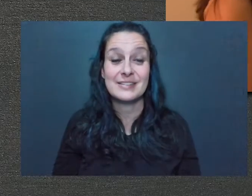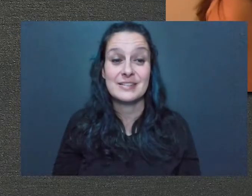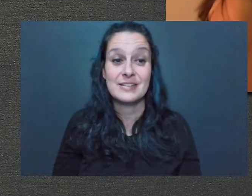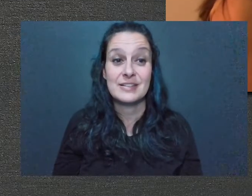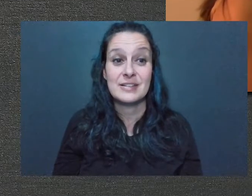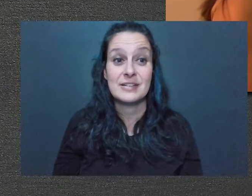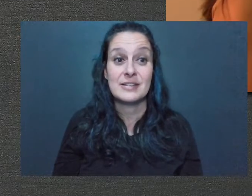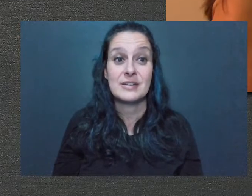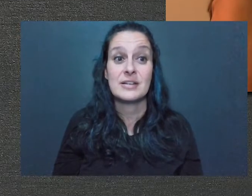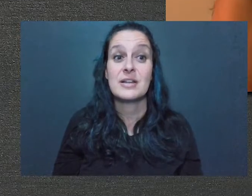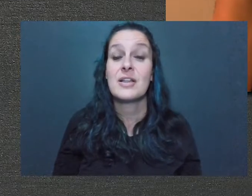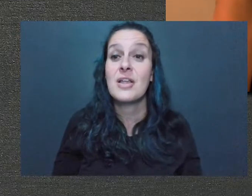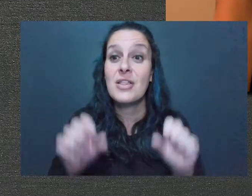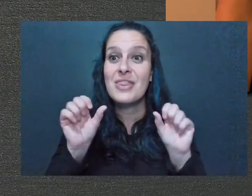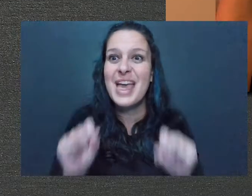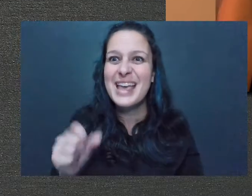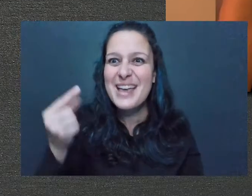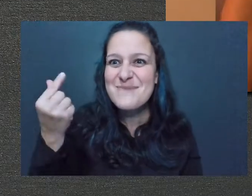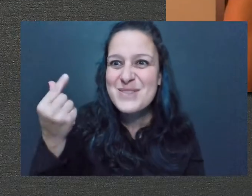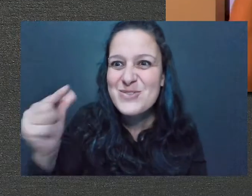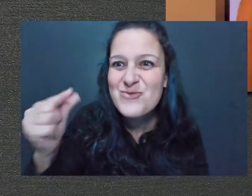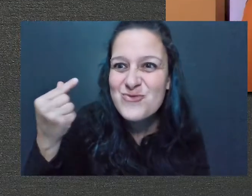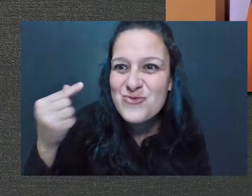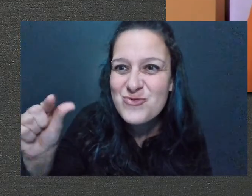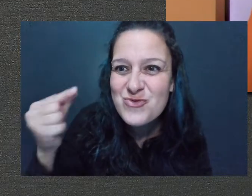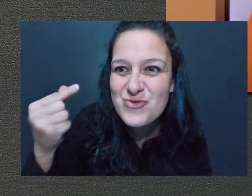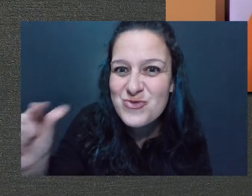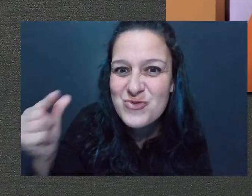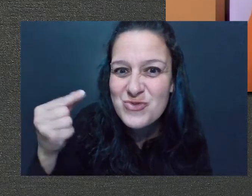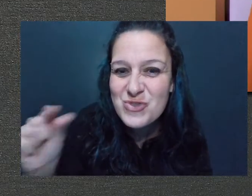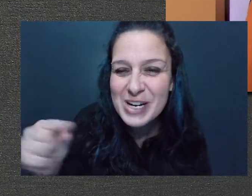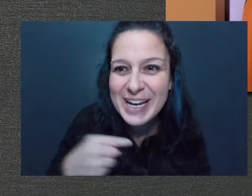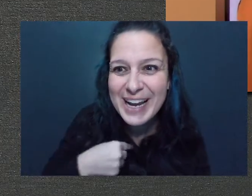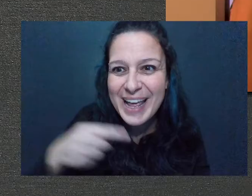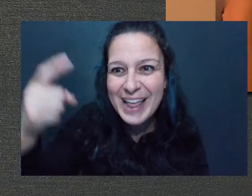or even green, I think."